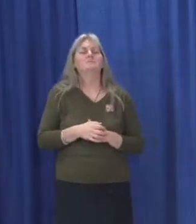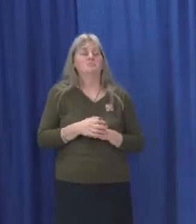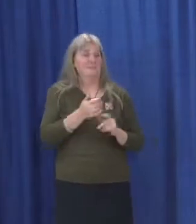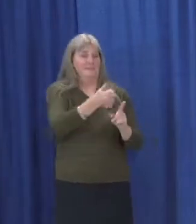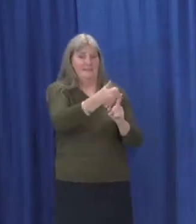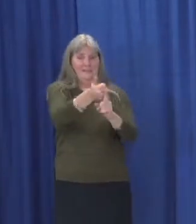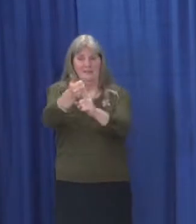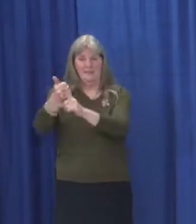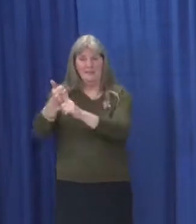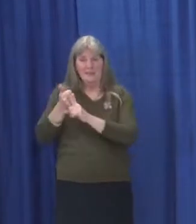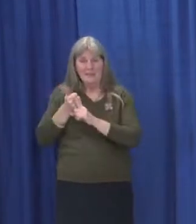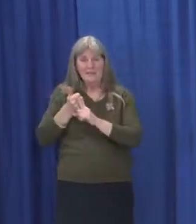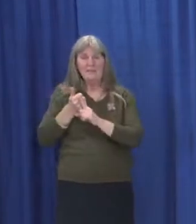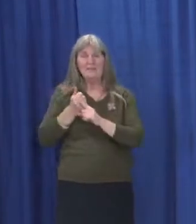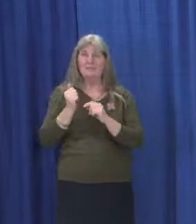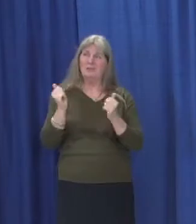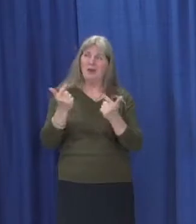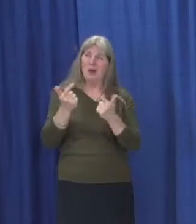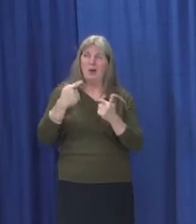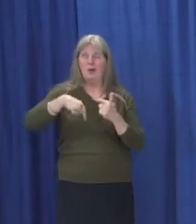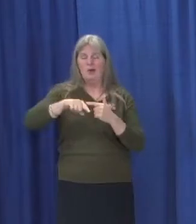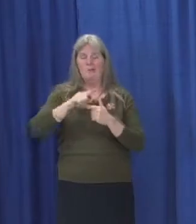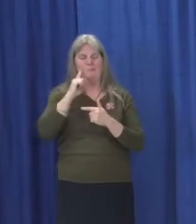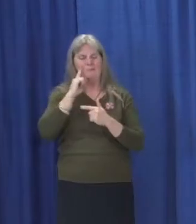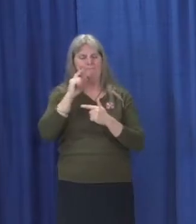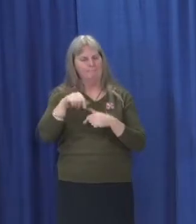Each of us alone and collectively must now more than